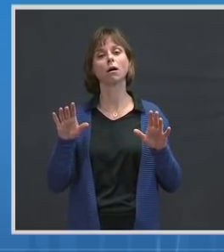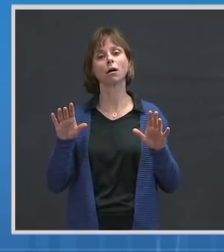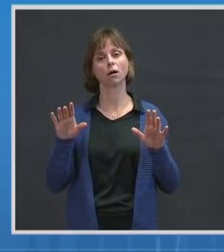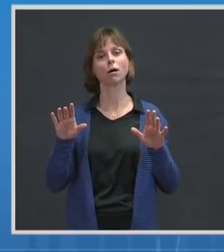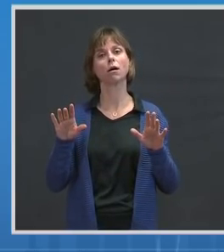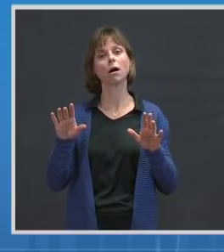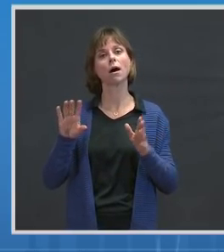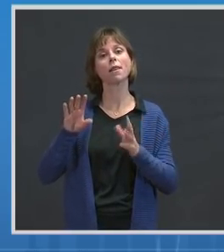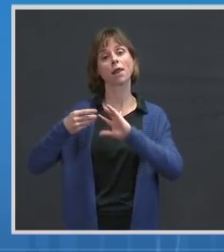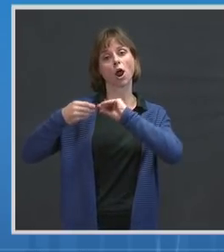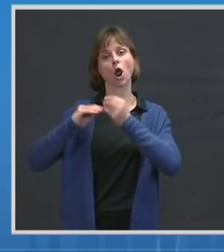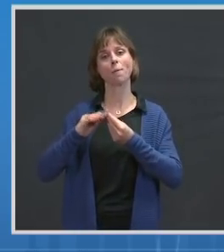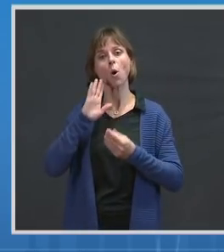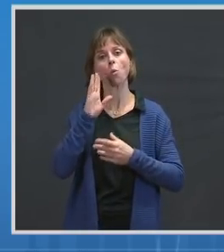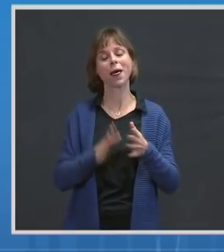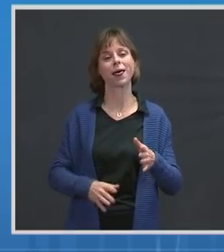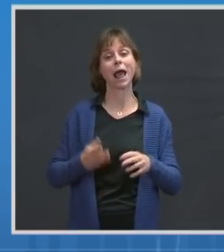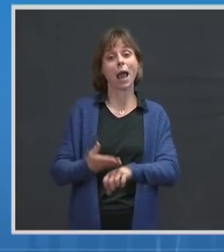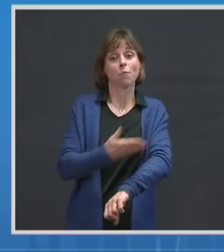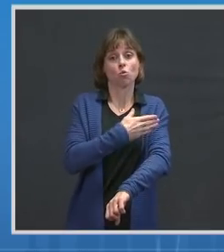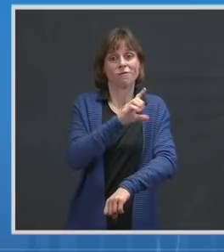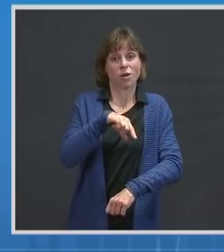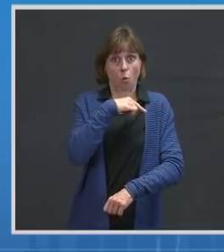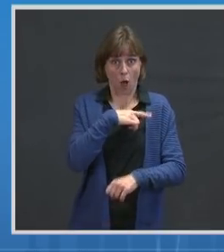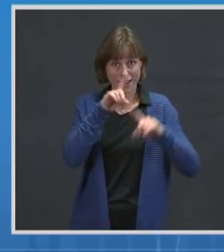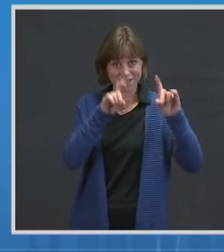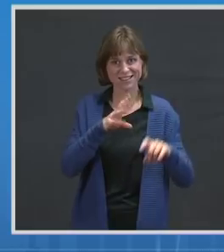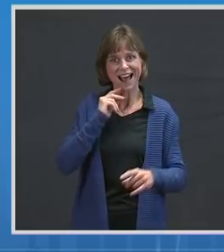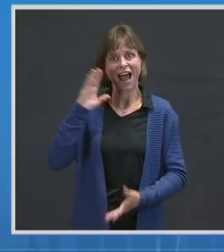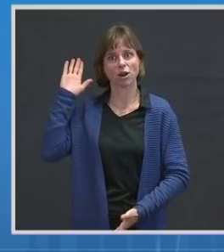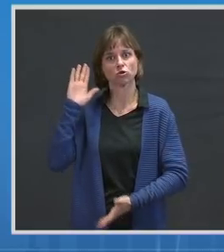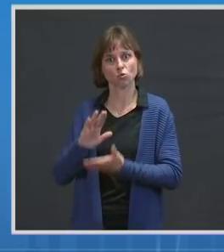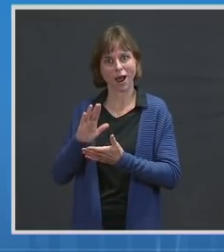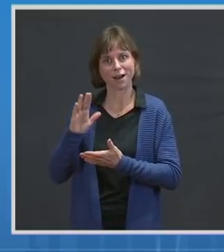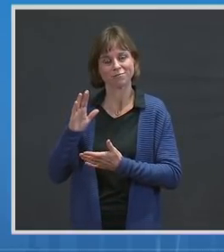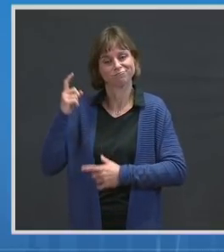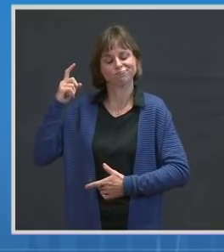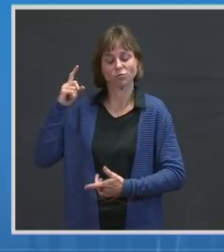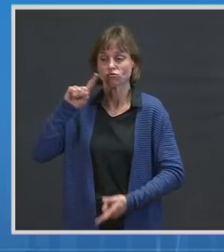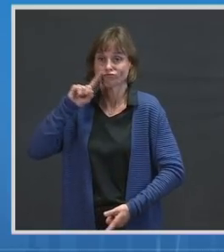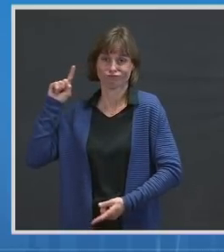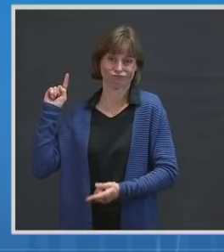and dramatically drive down the cost of tests. So that's why it's very important we make that investment.